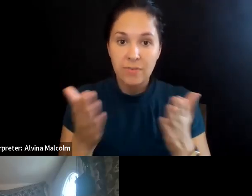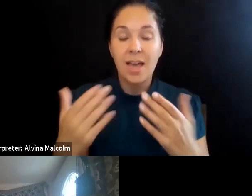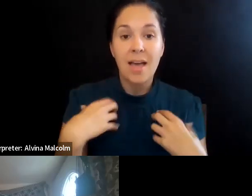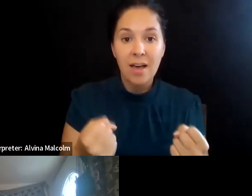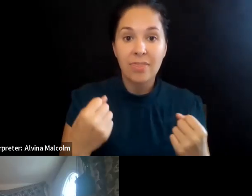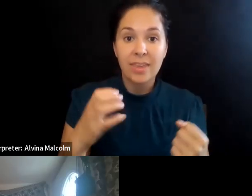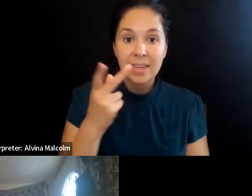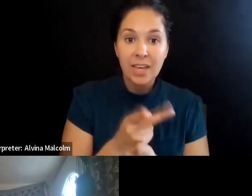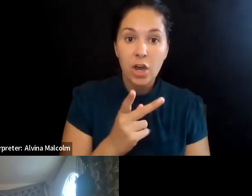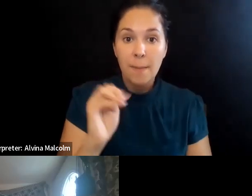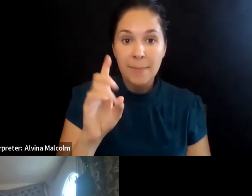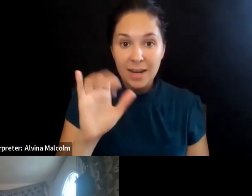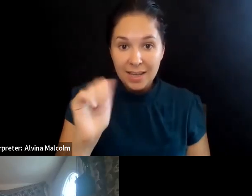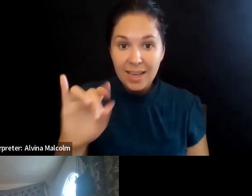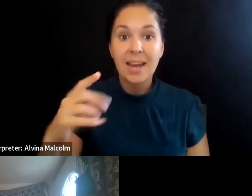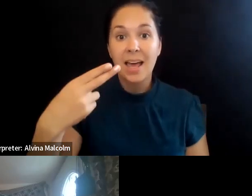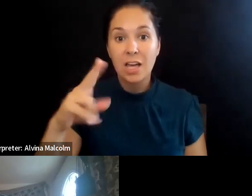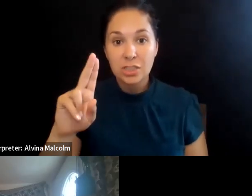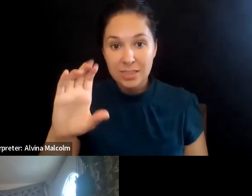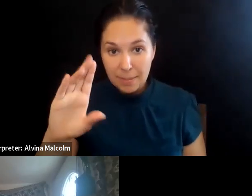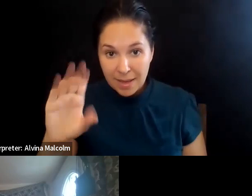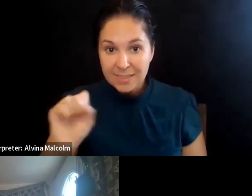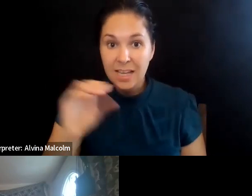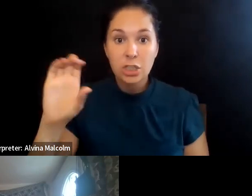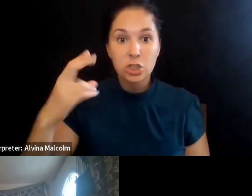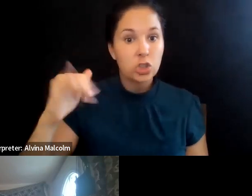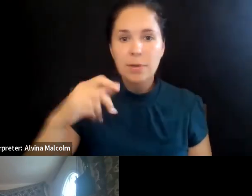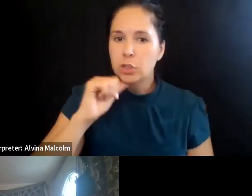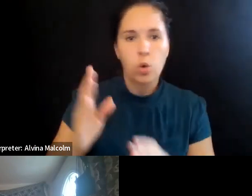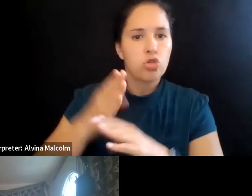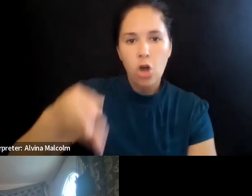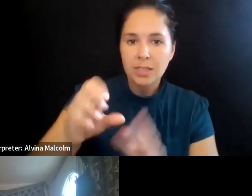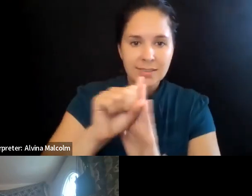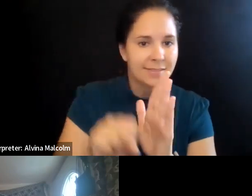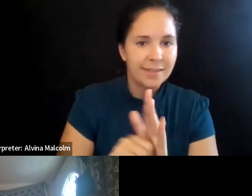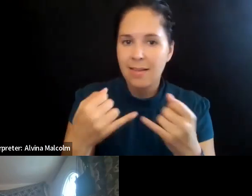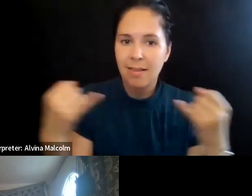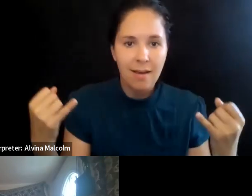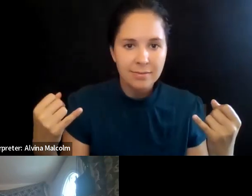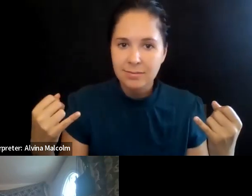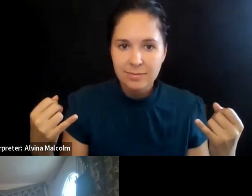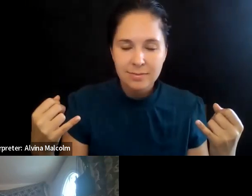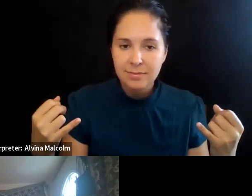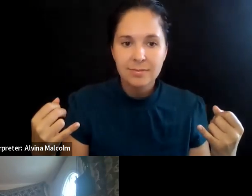consumers are people on Medicaid if